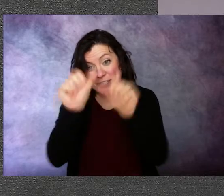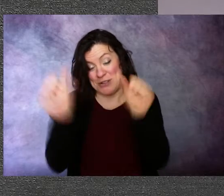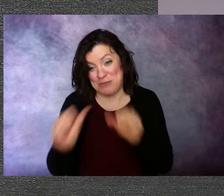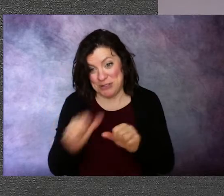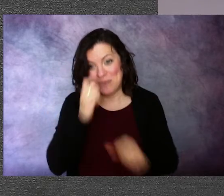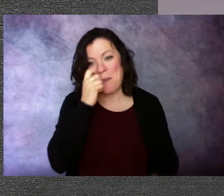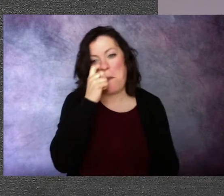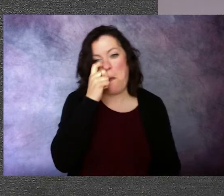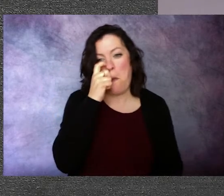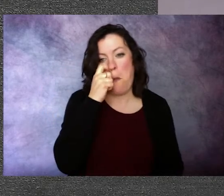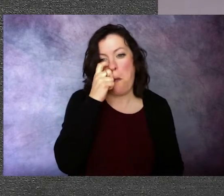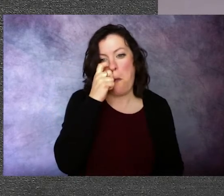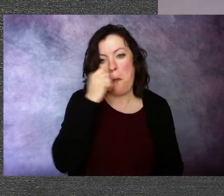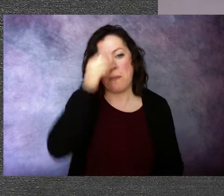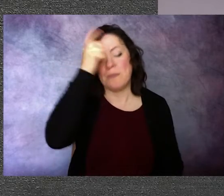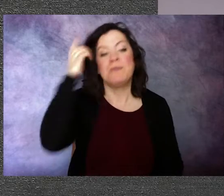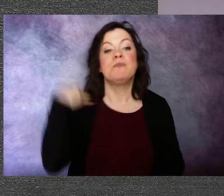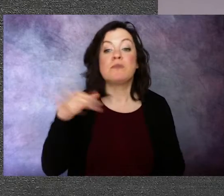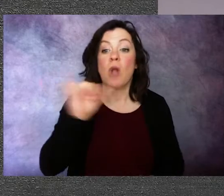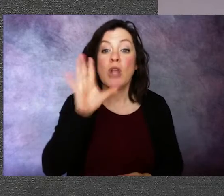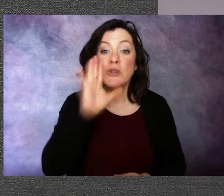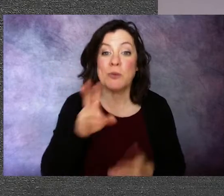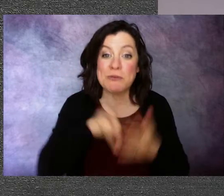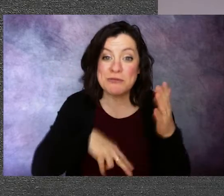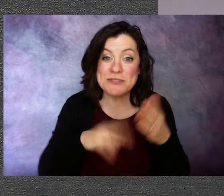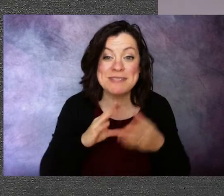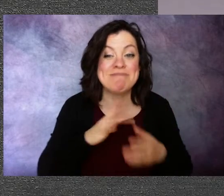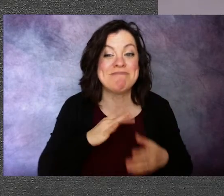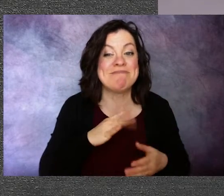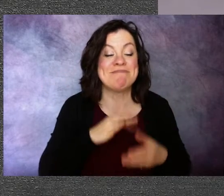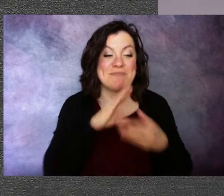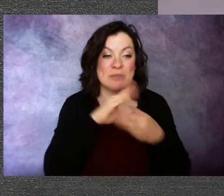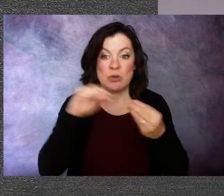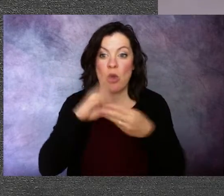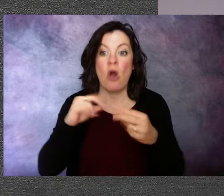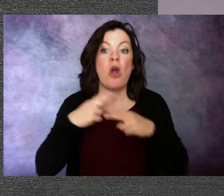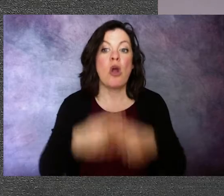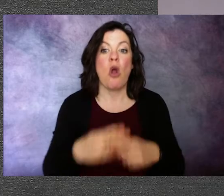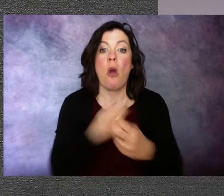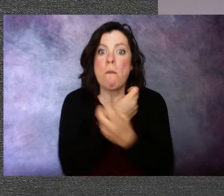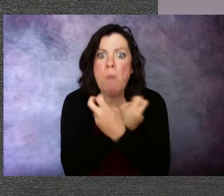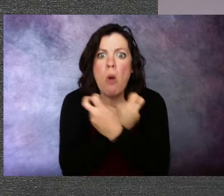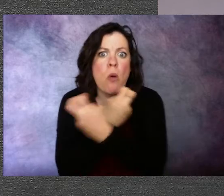We're gonna read a great story about "Bones, Bones, Dinosaur Bones,"